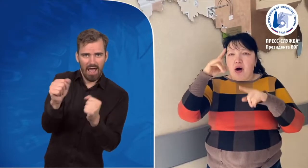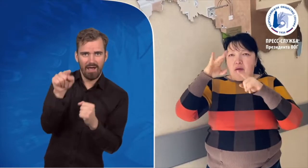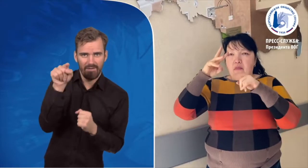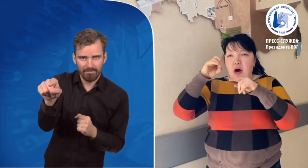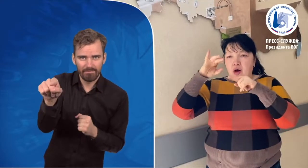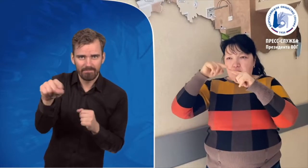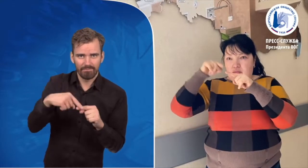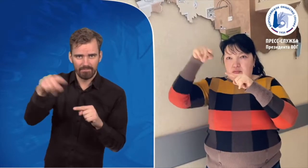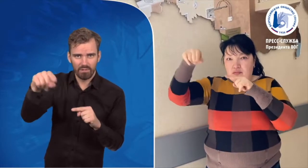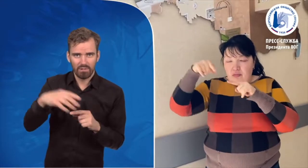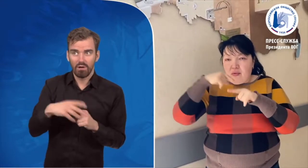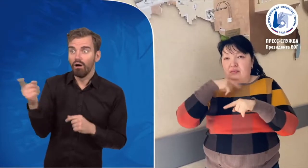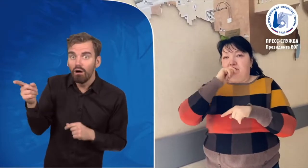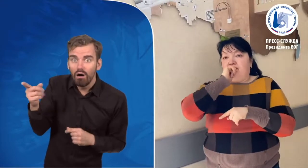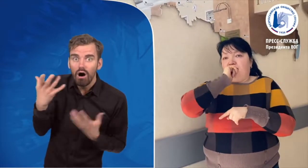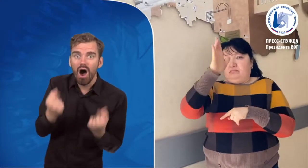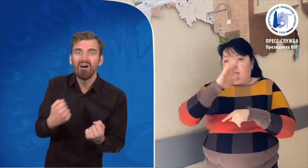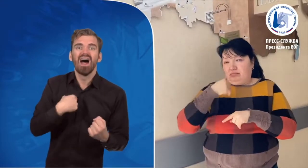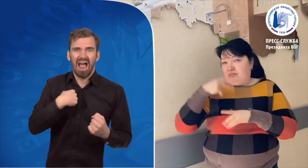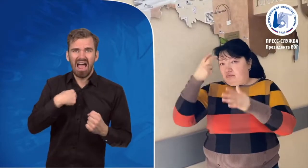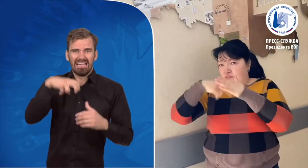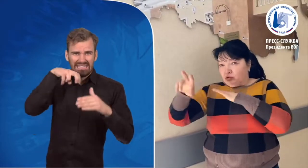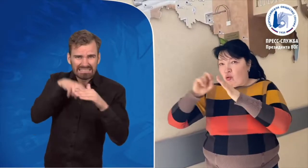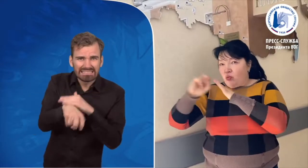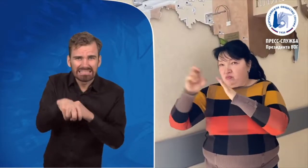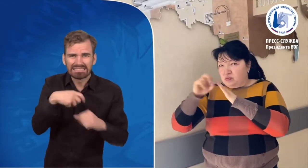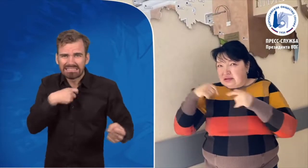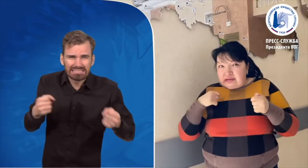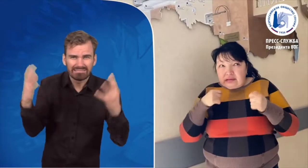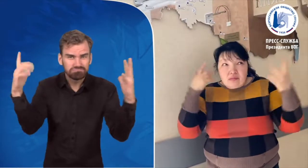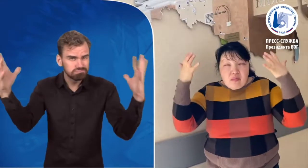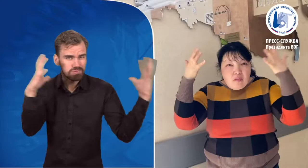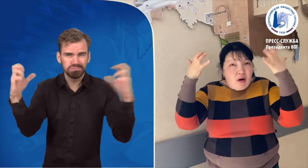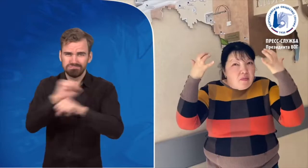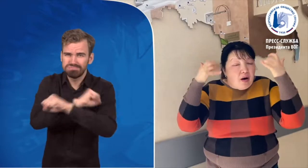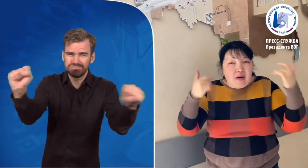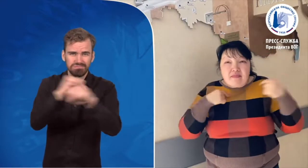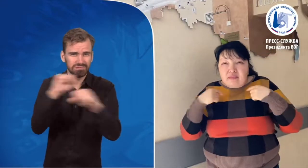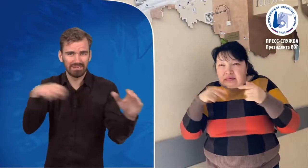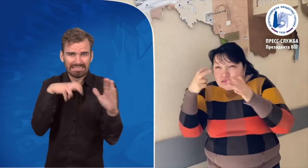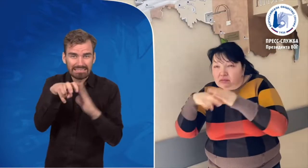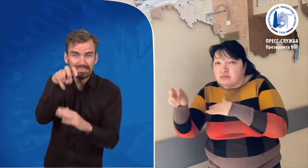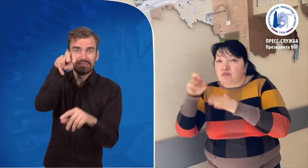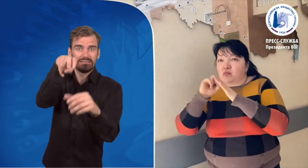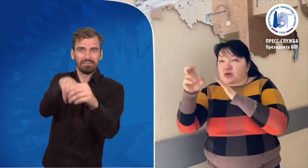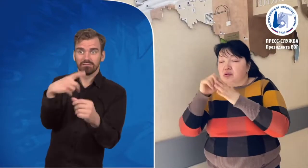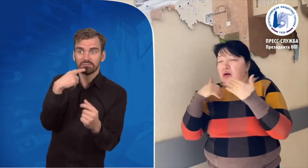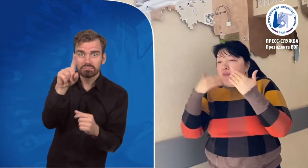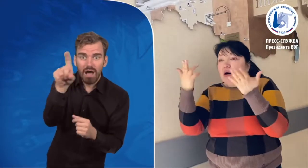We ran out and, under shelling, under the roar of guns, reached the shelter, where we were confirmed the information about special buses.